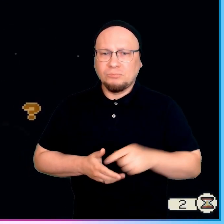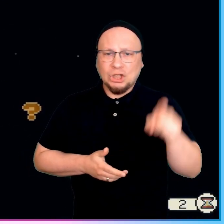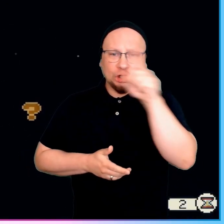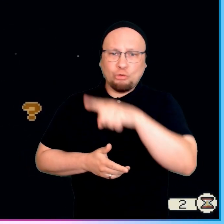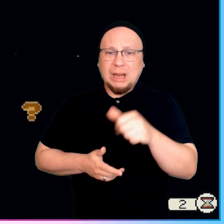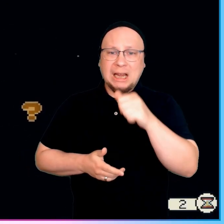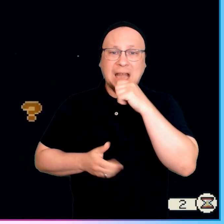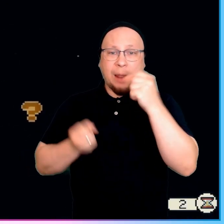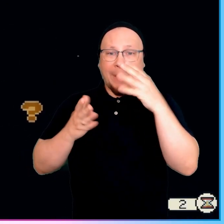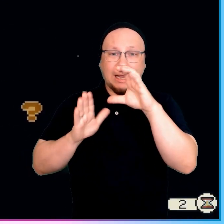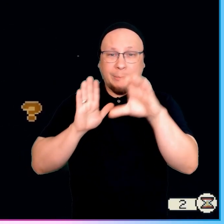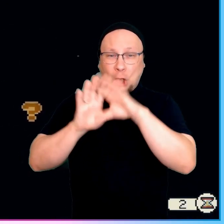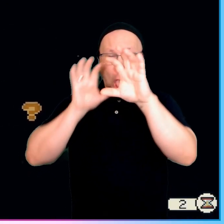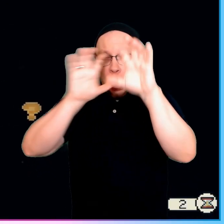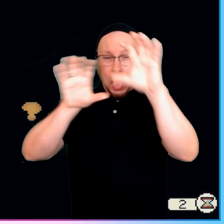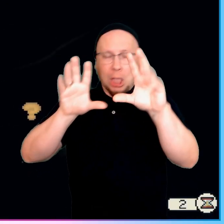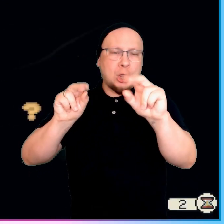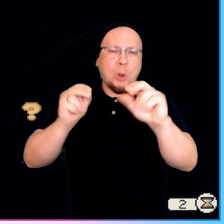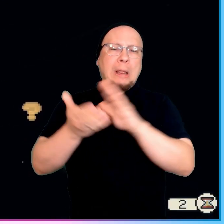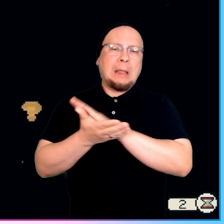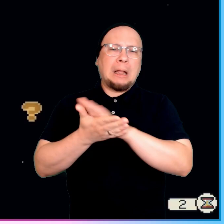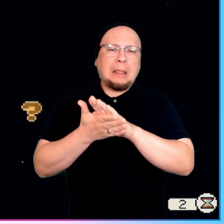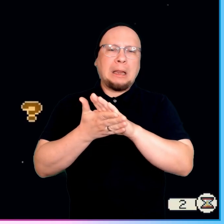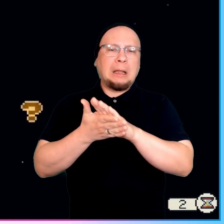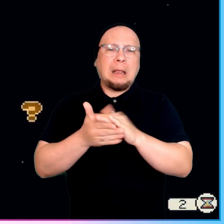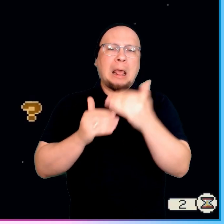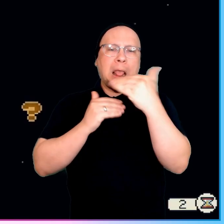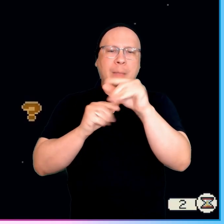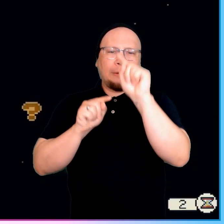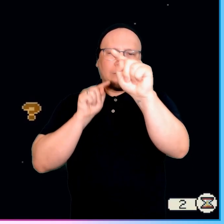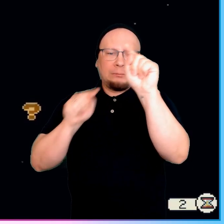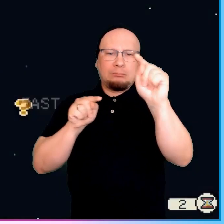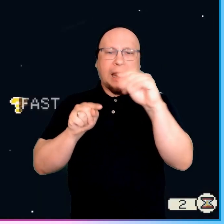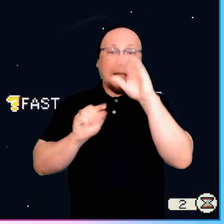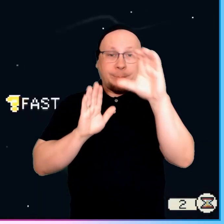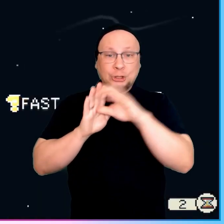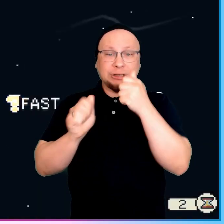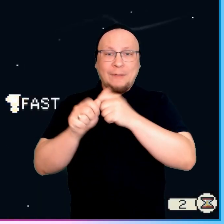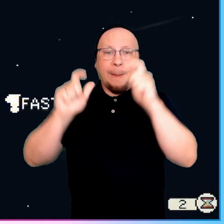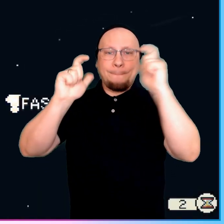at any time, and everything is big enough to make sure you can easily read it.